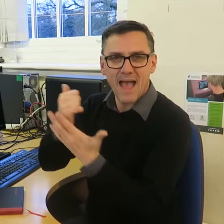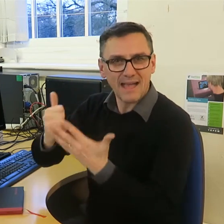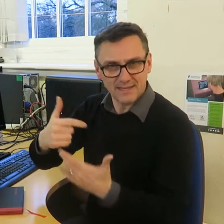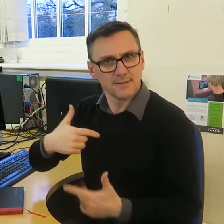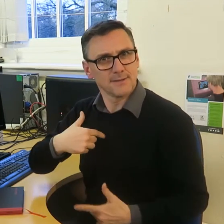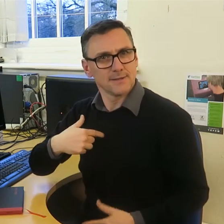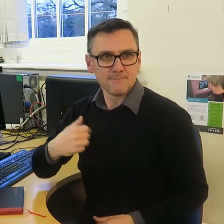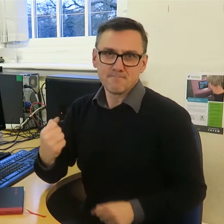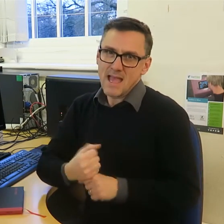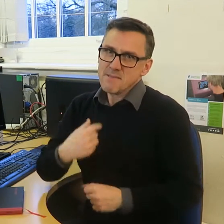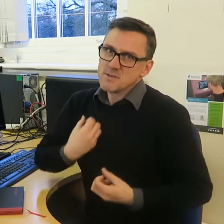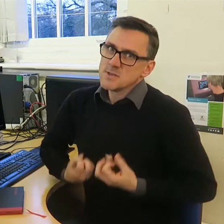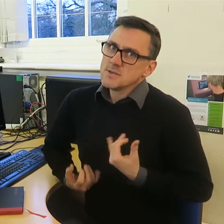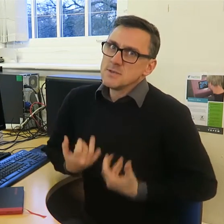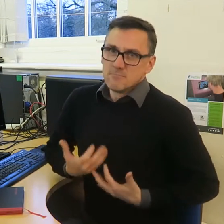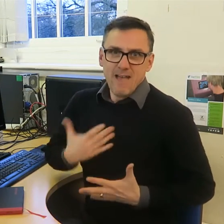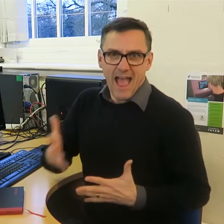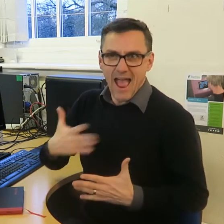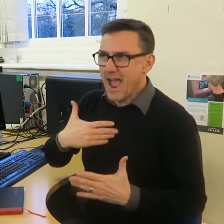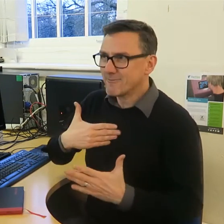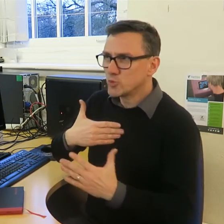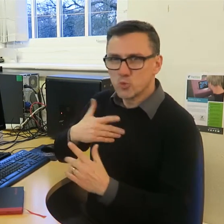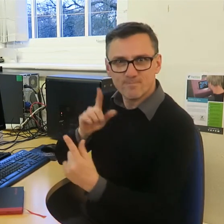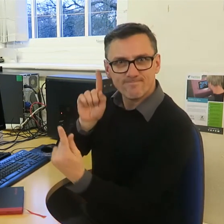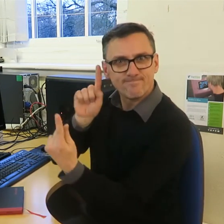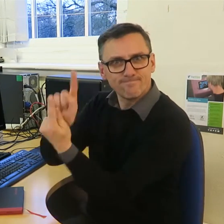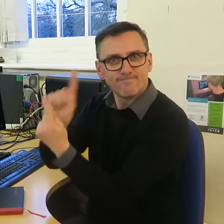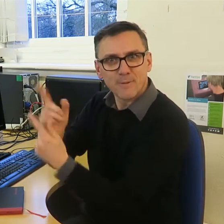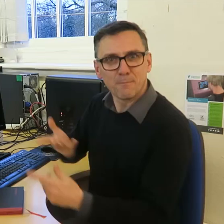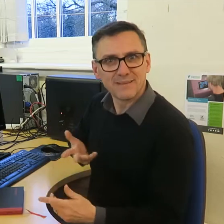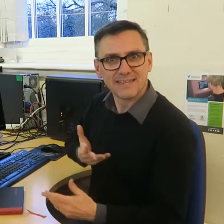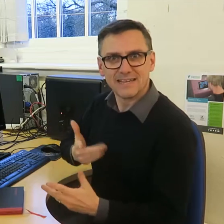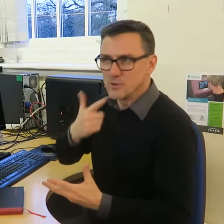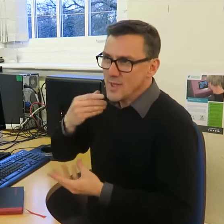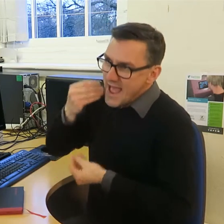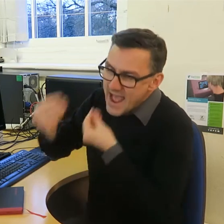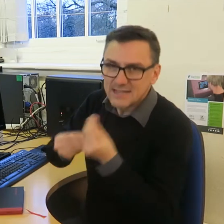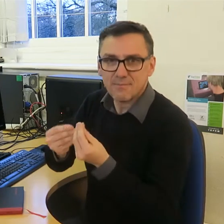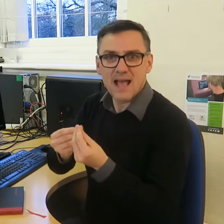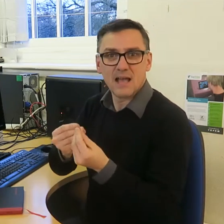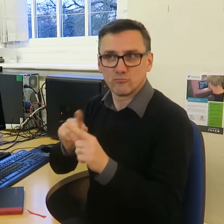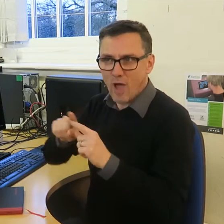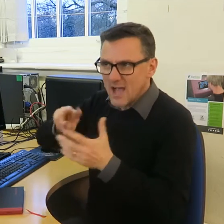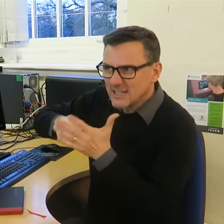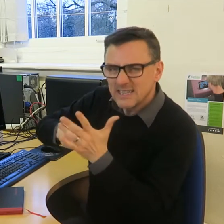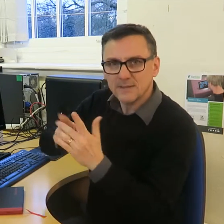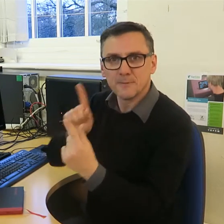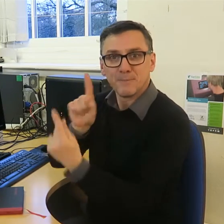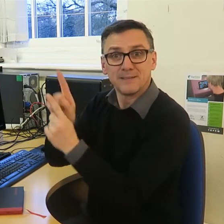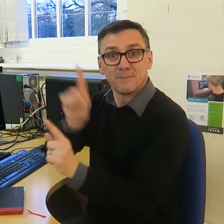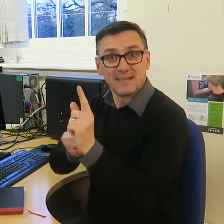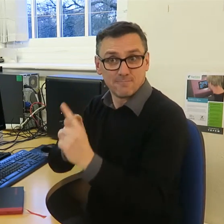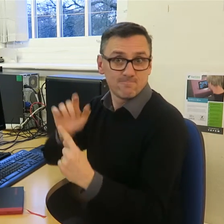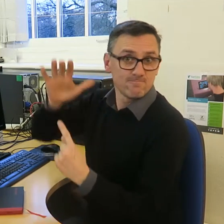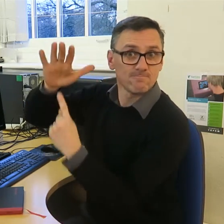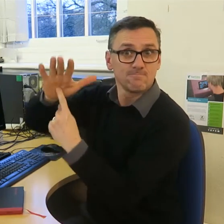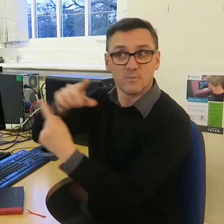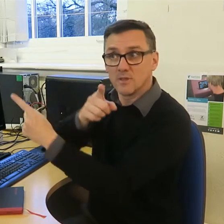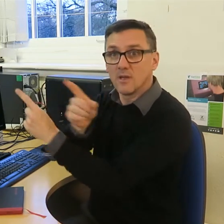Selling our services to Business customers can be far more demanding. however, I need to convince these businesses of the importance of SignVideo for Deaf people.